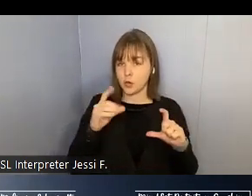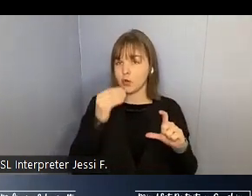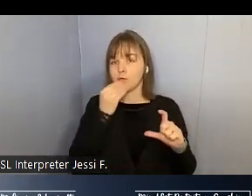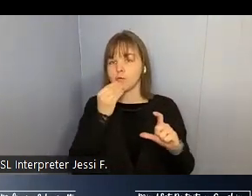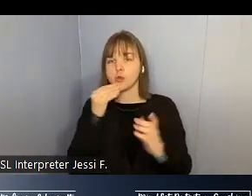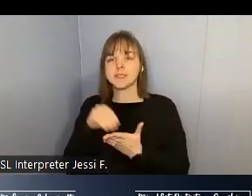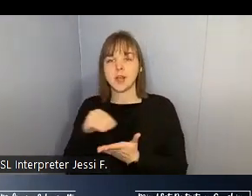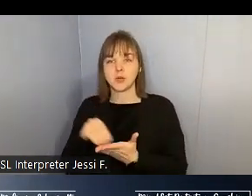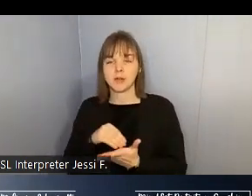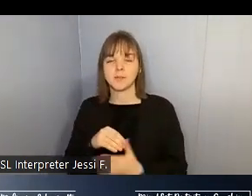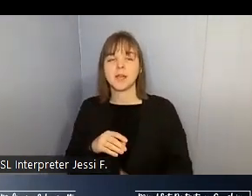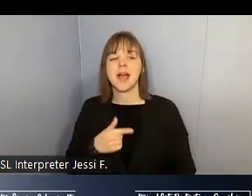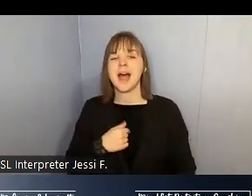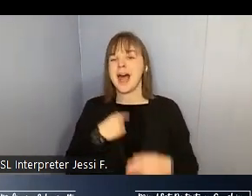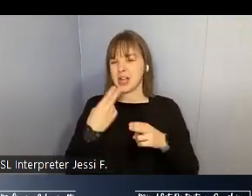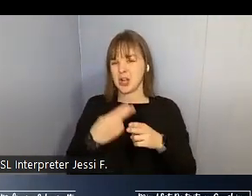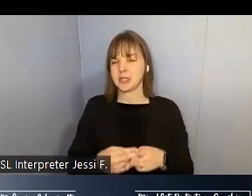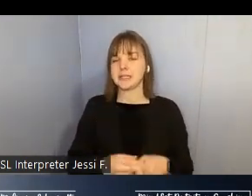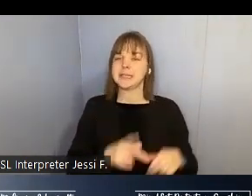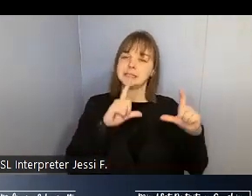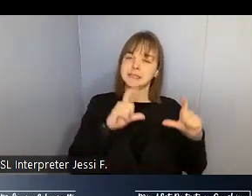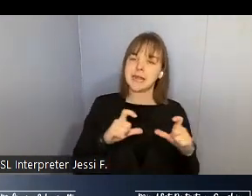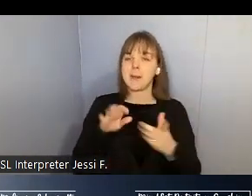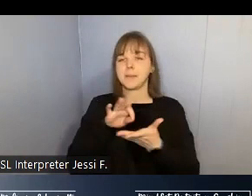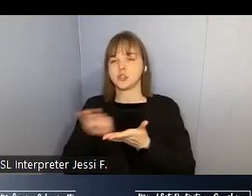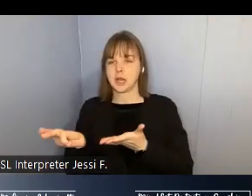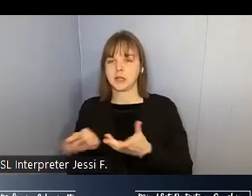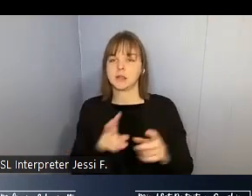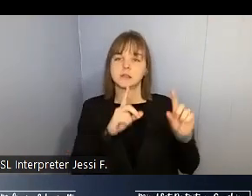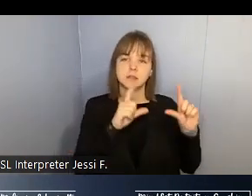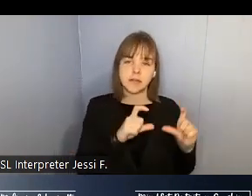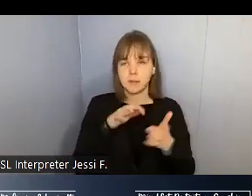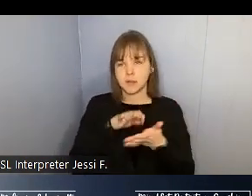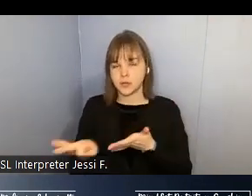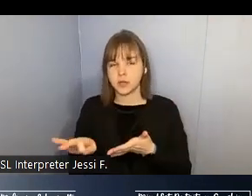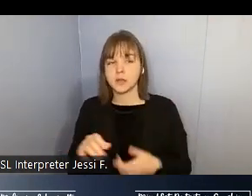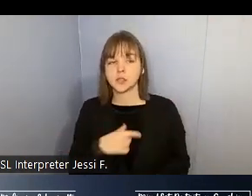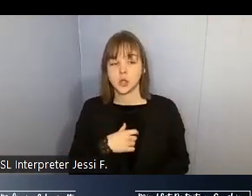Snap a picture, track your food. And the goal is to create awareness.